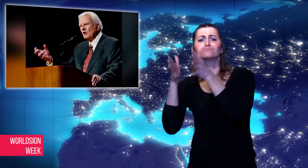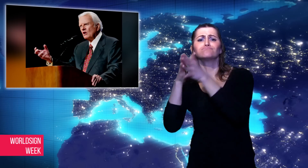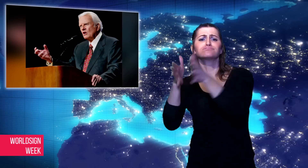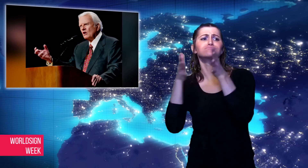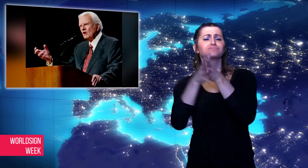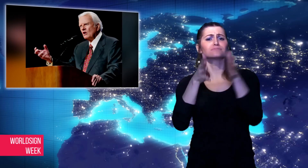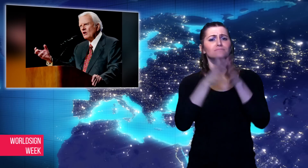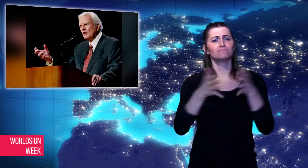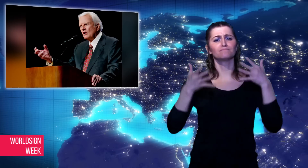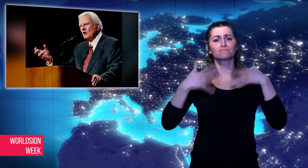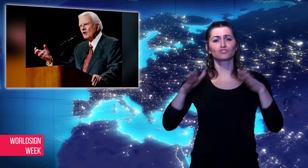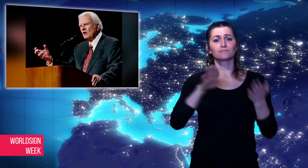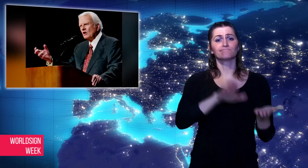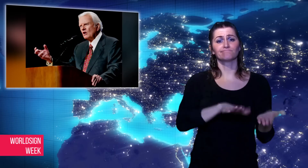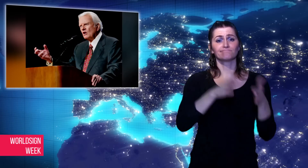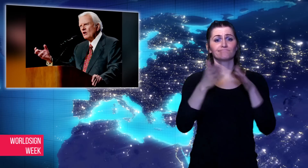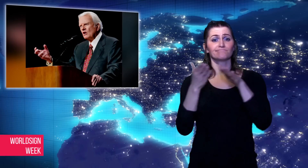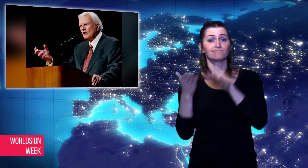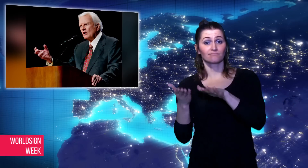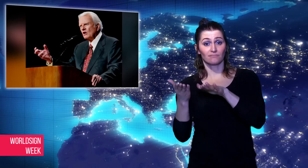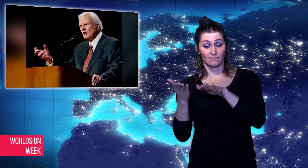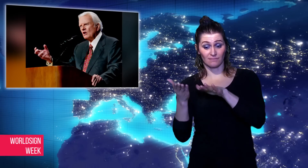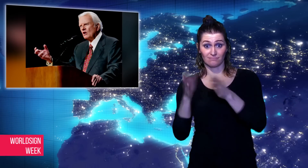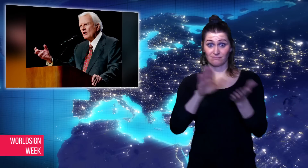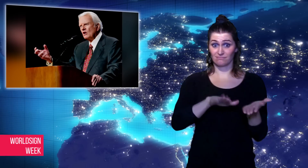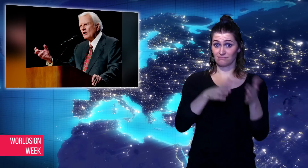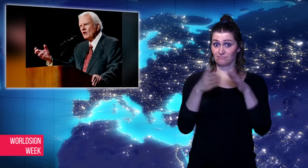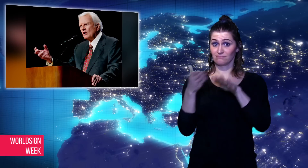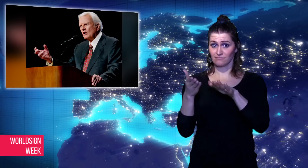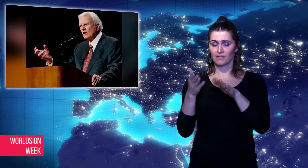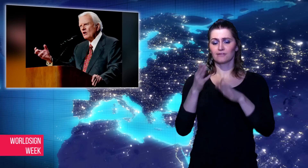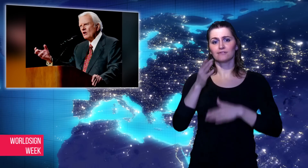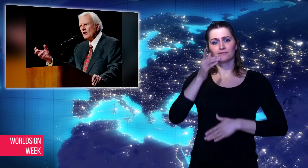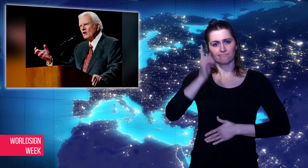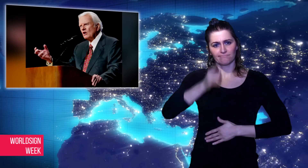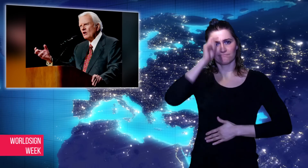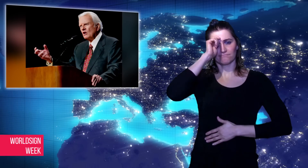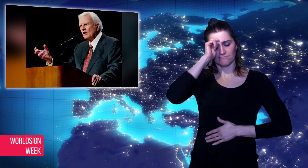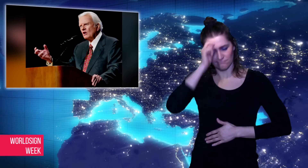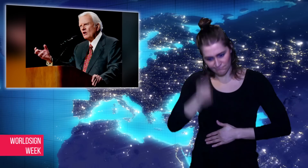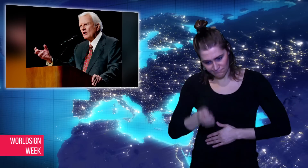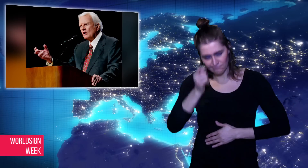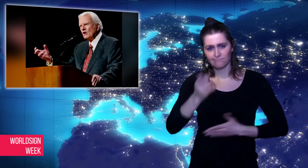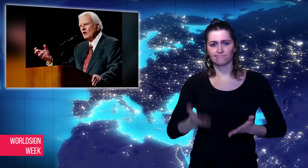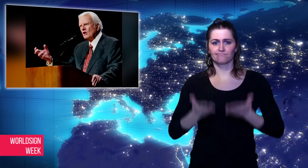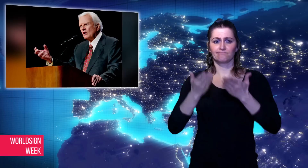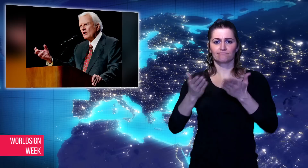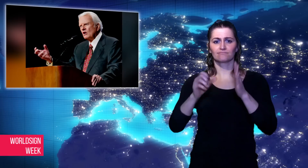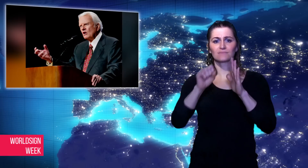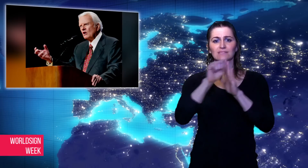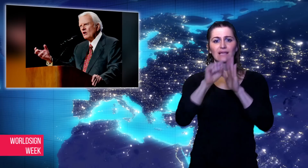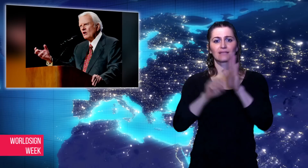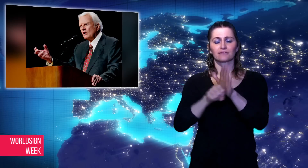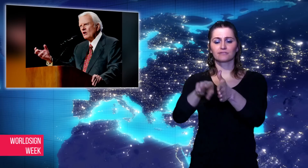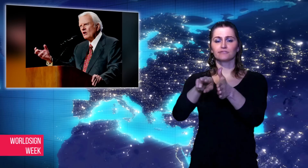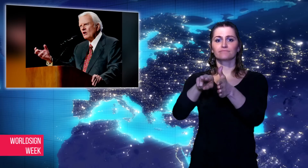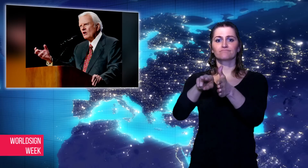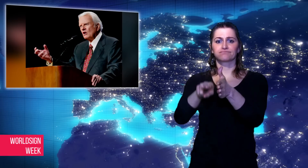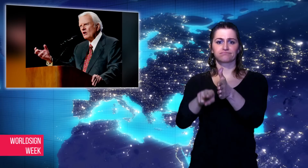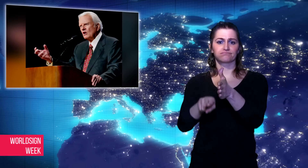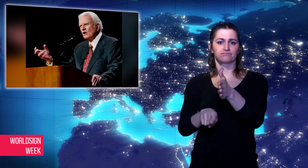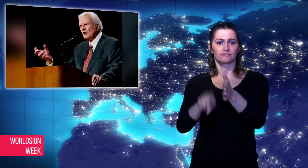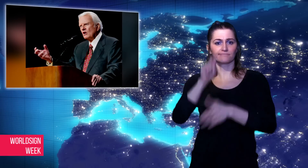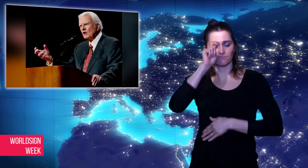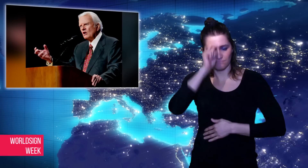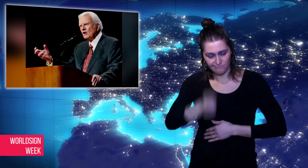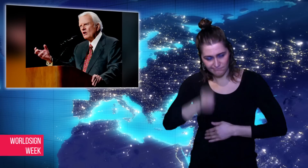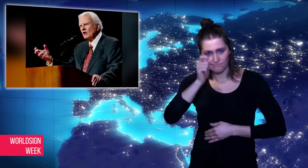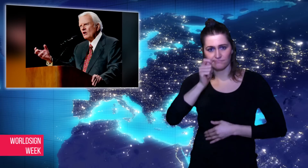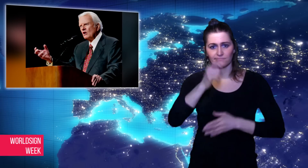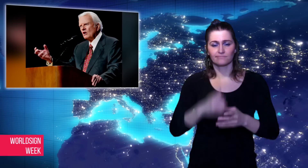given a state funeral